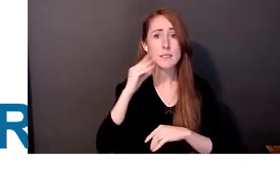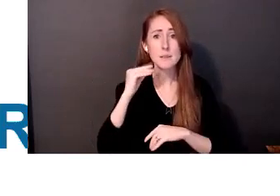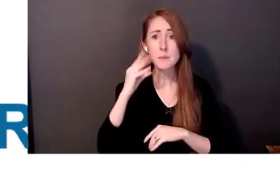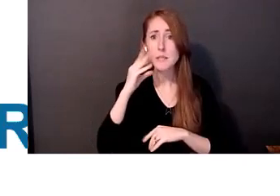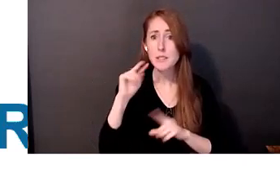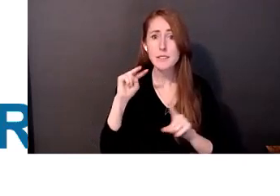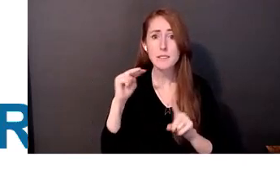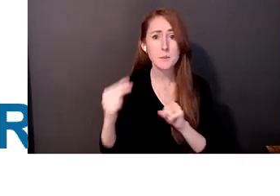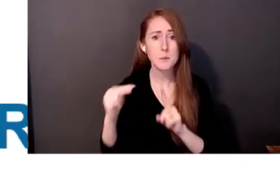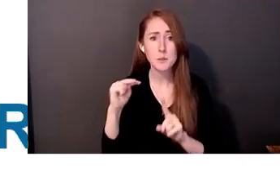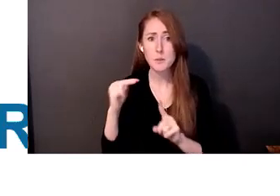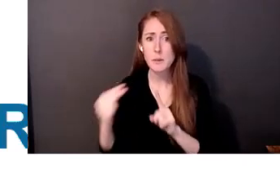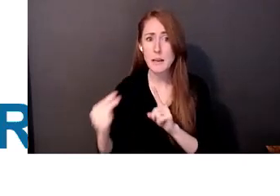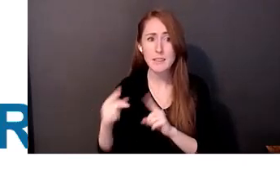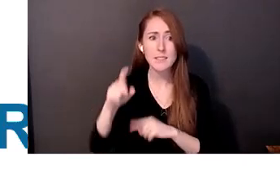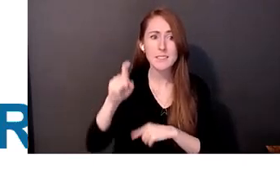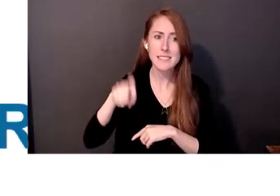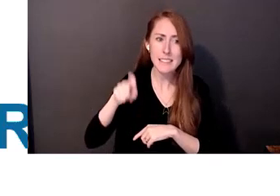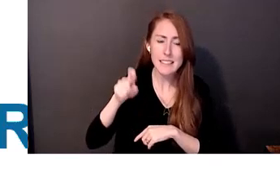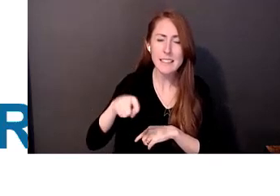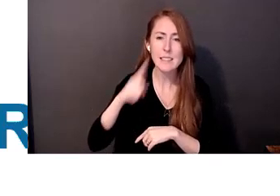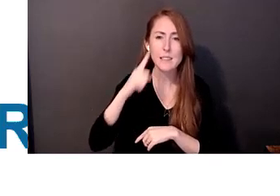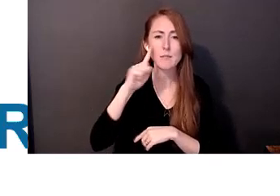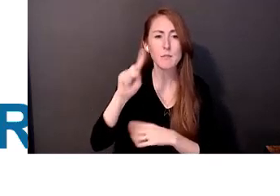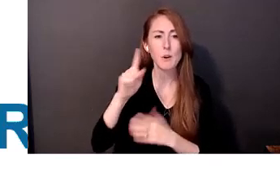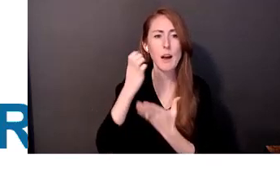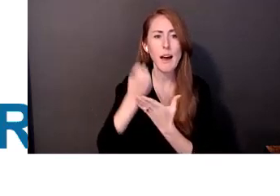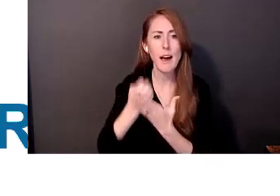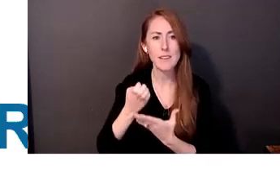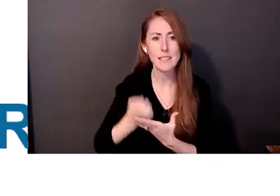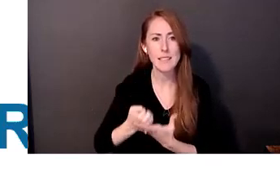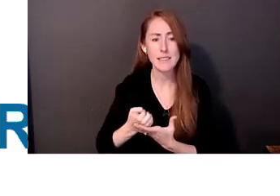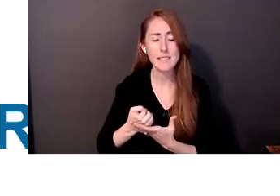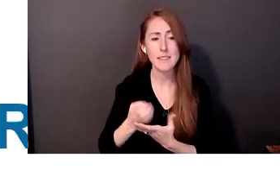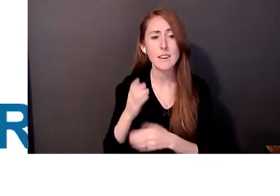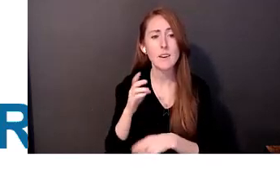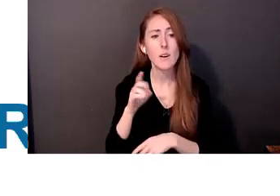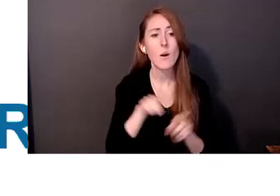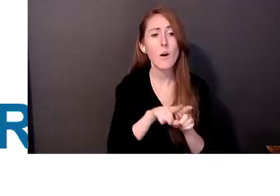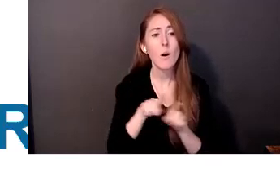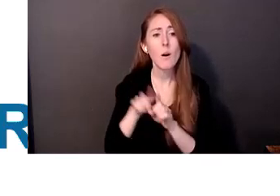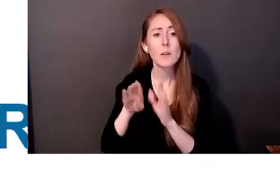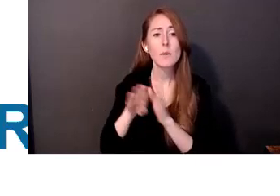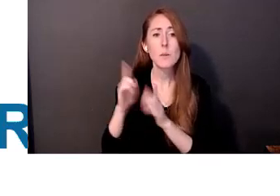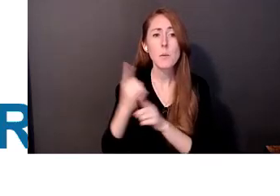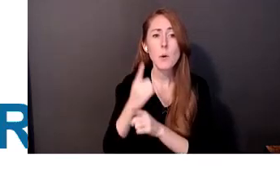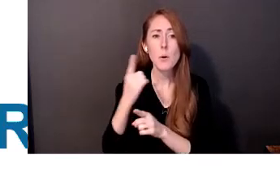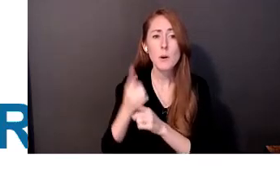appropriate approaches when addressing the needs and well-being of vulnerable populations.